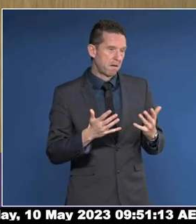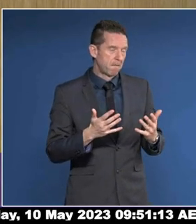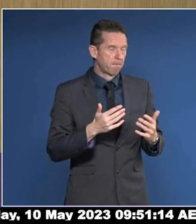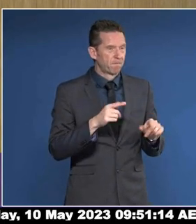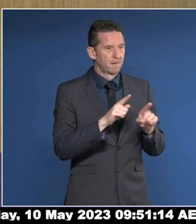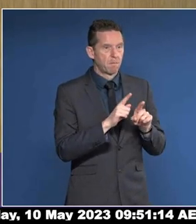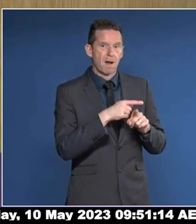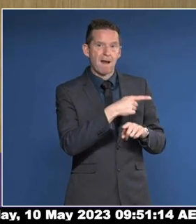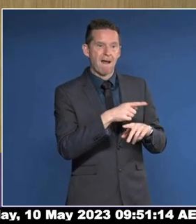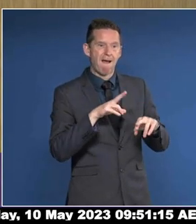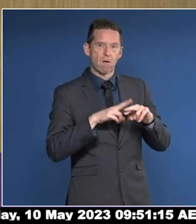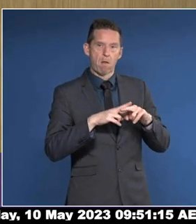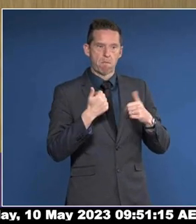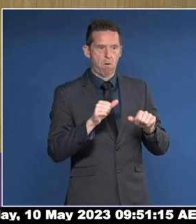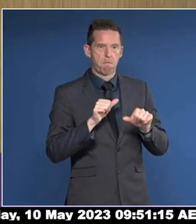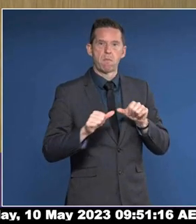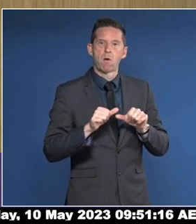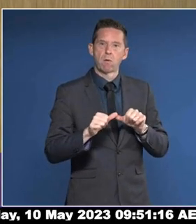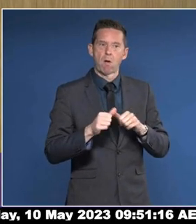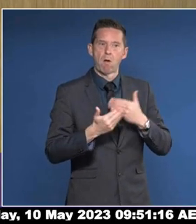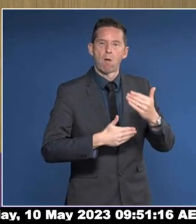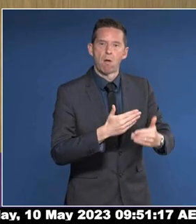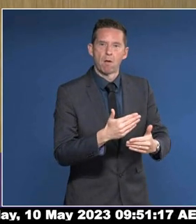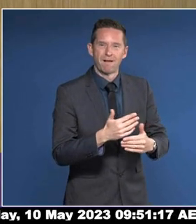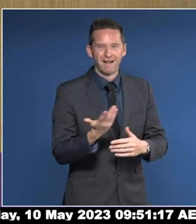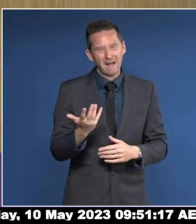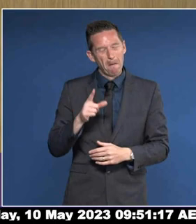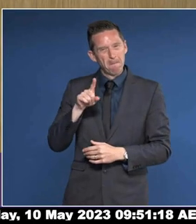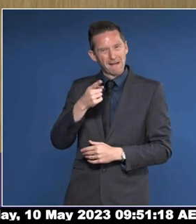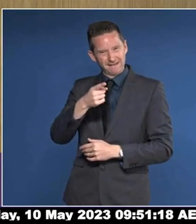But isn't that the very point that we started with, is if the model is one